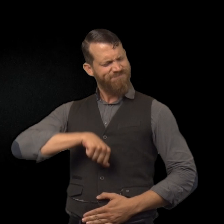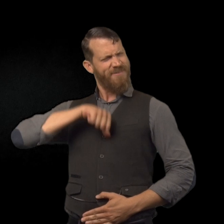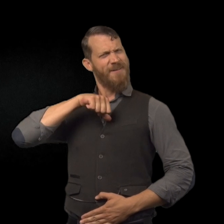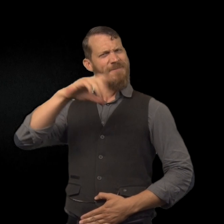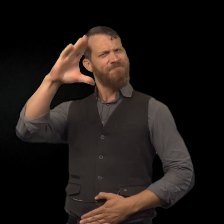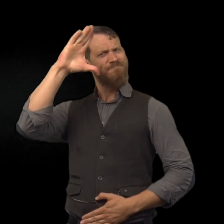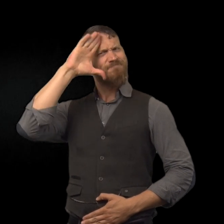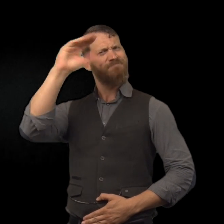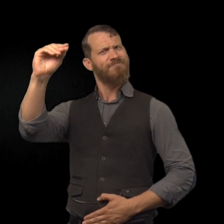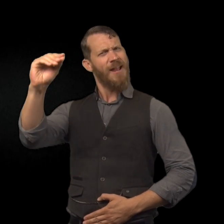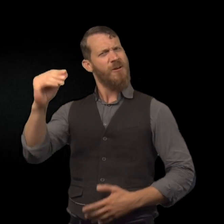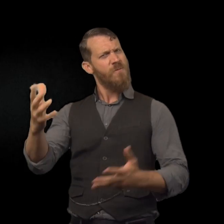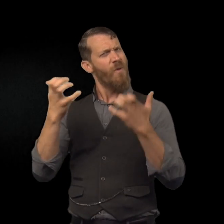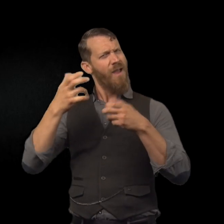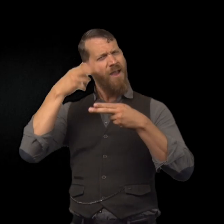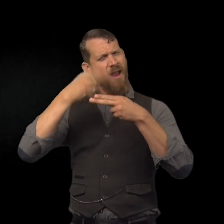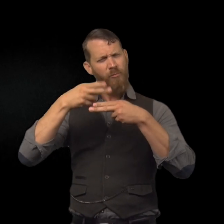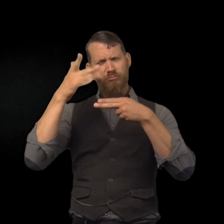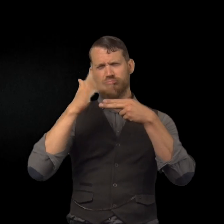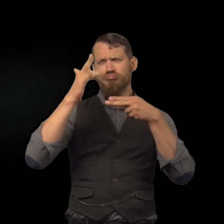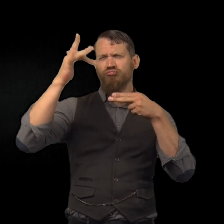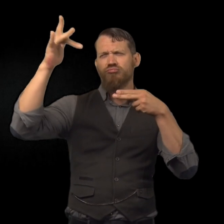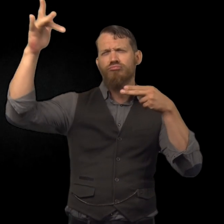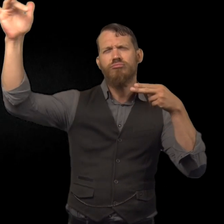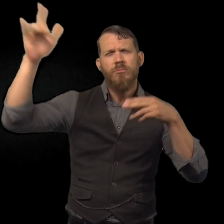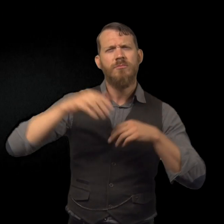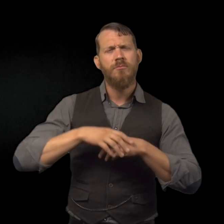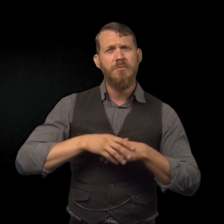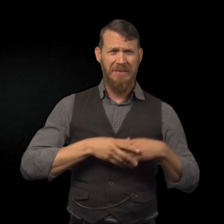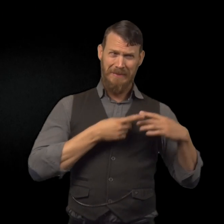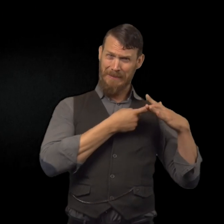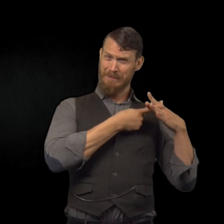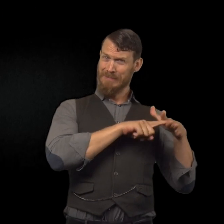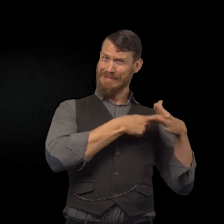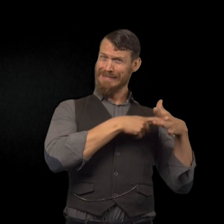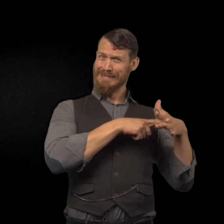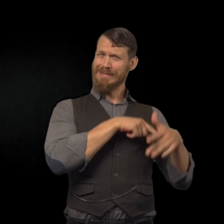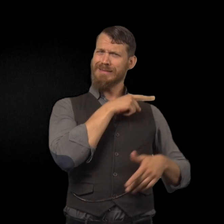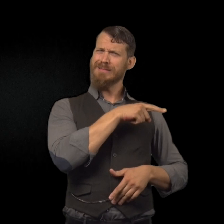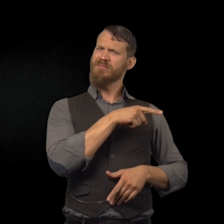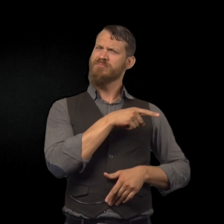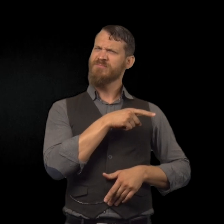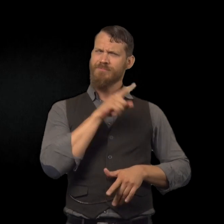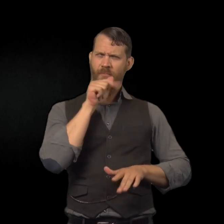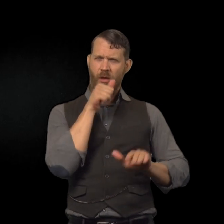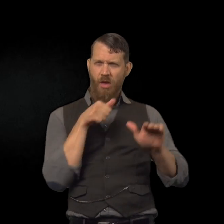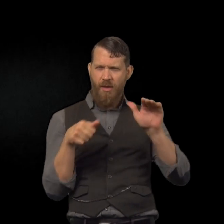Dr. Jekyll was a proud man with a shining reputation who early